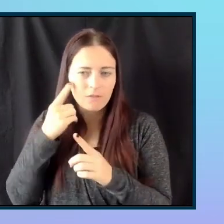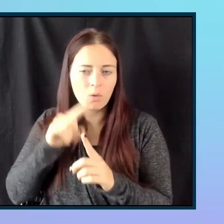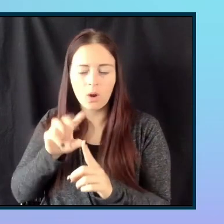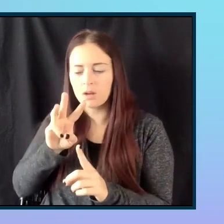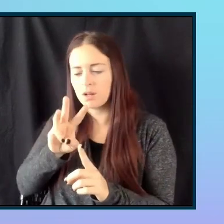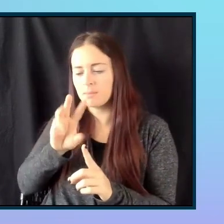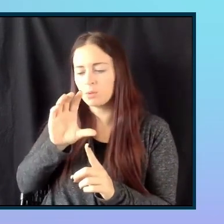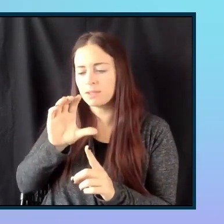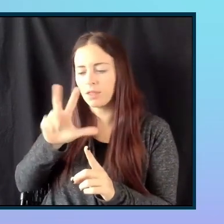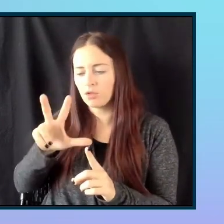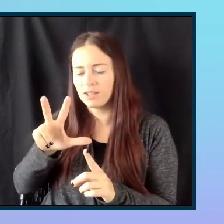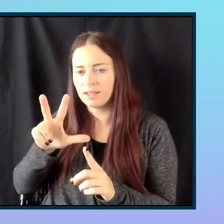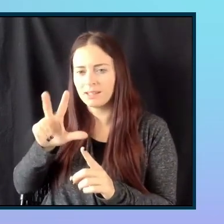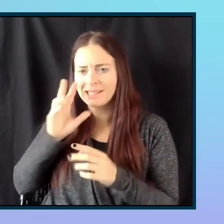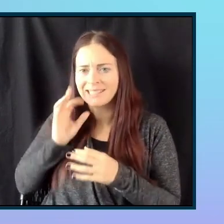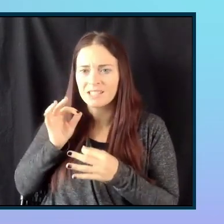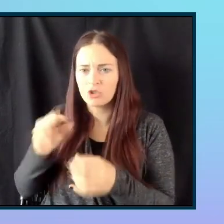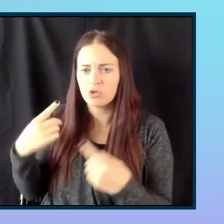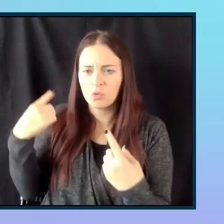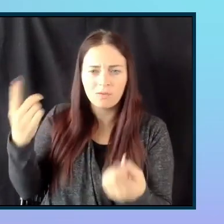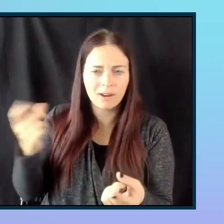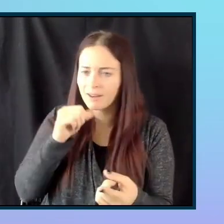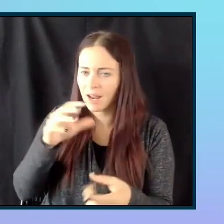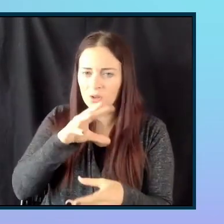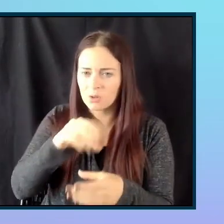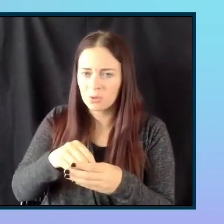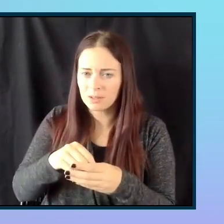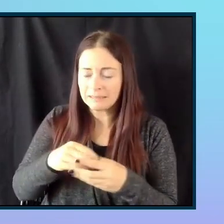I can't say I know the answer to that.